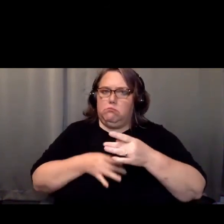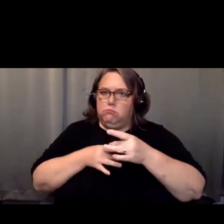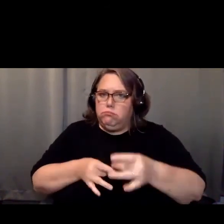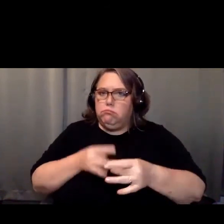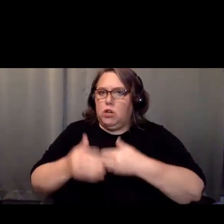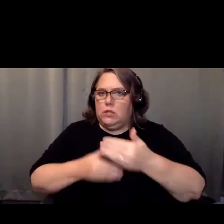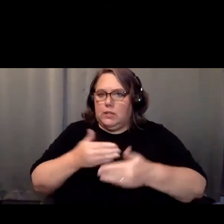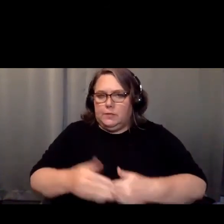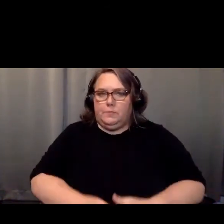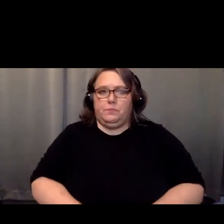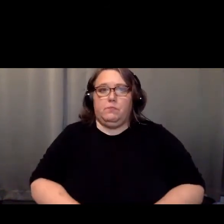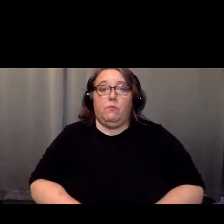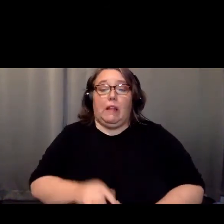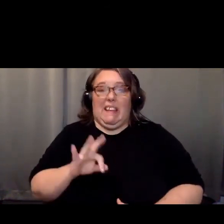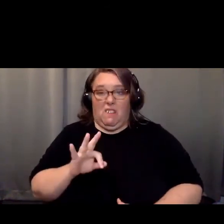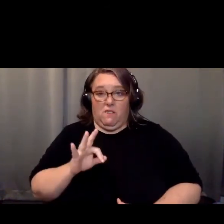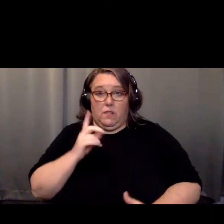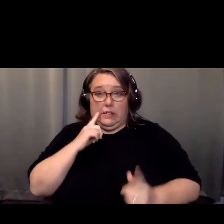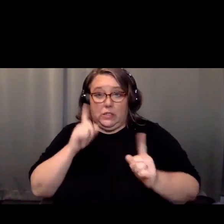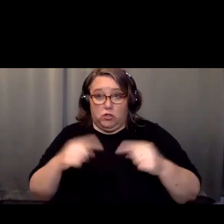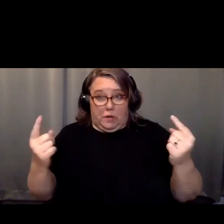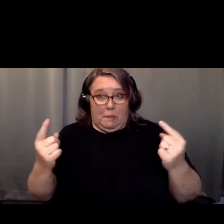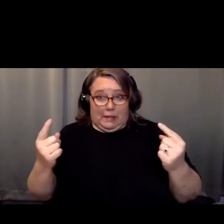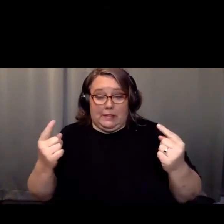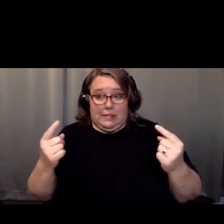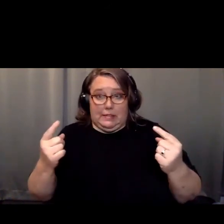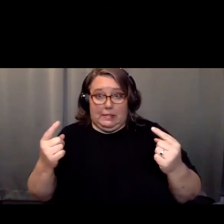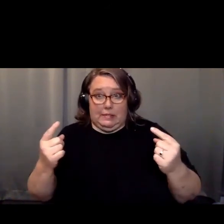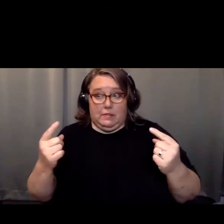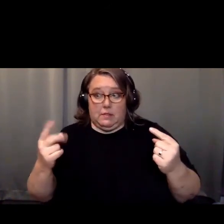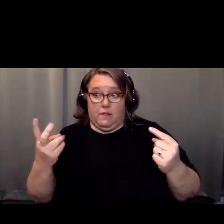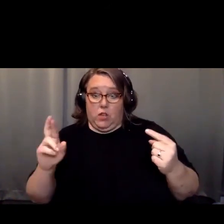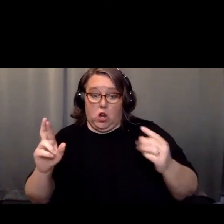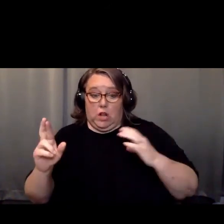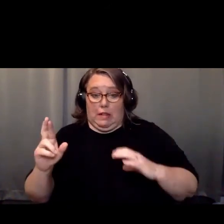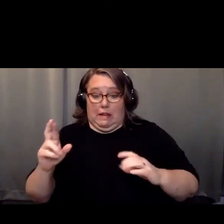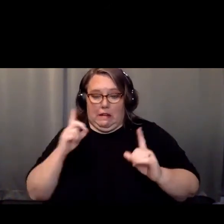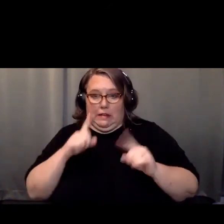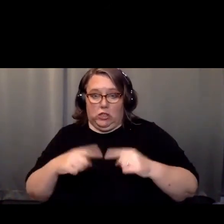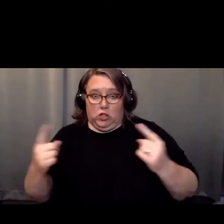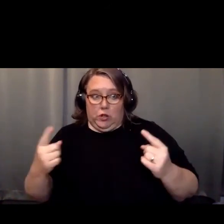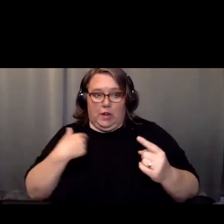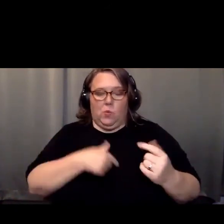We resolve disputes or disagreements between clients and the vocational rehabilitation program,